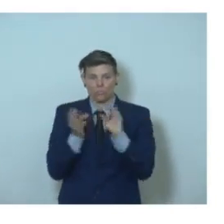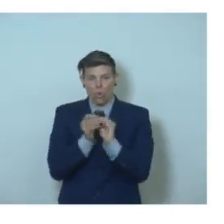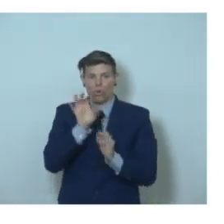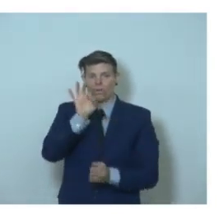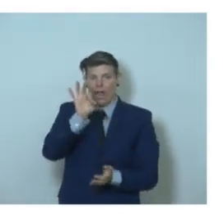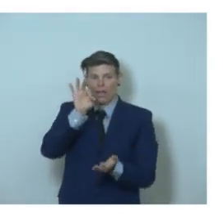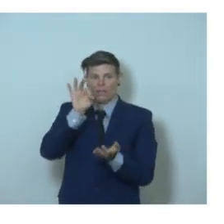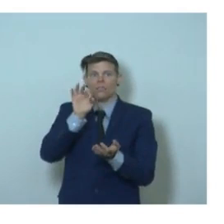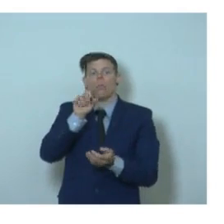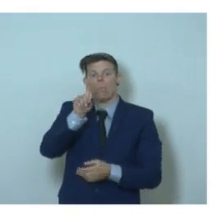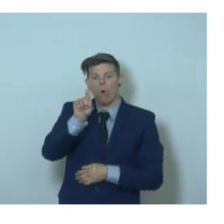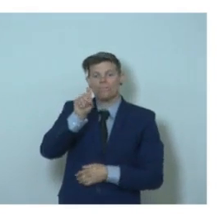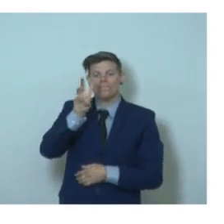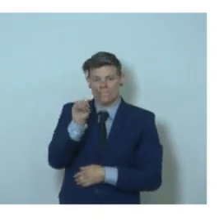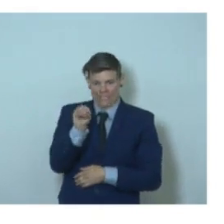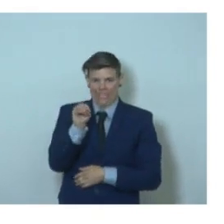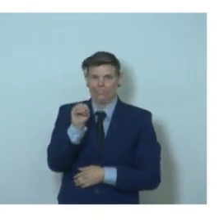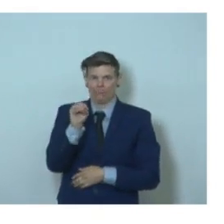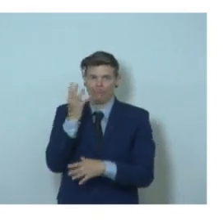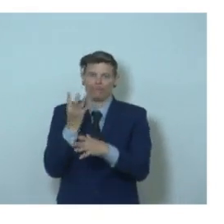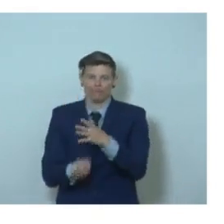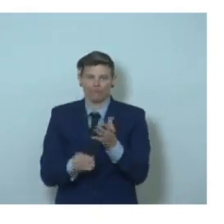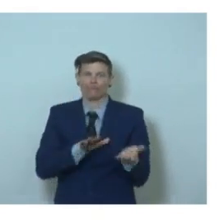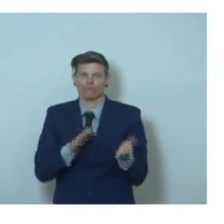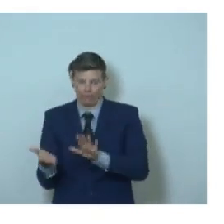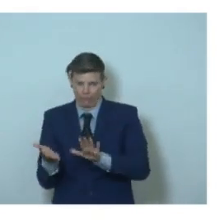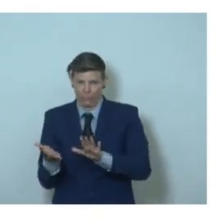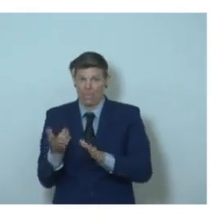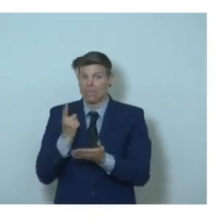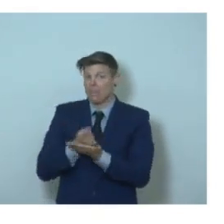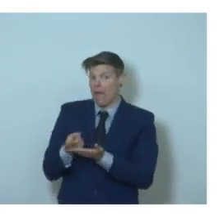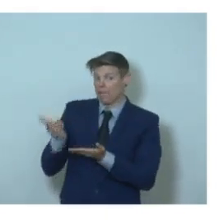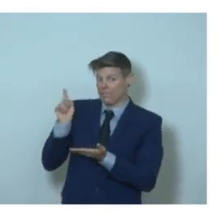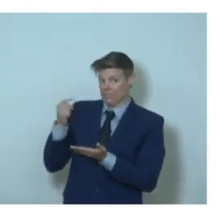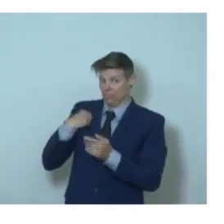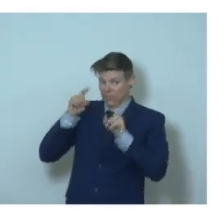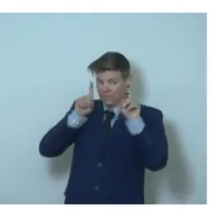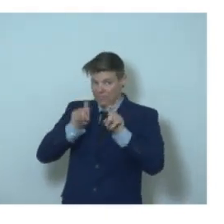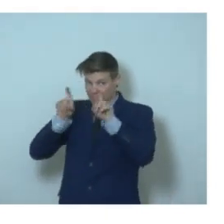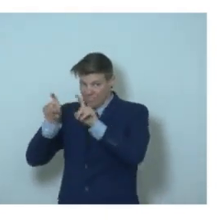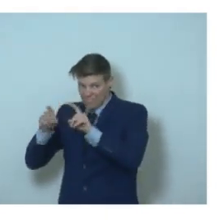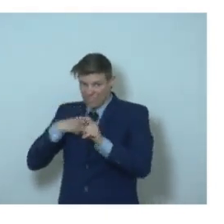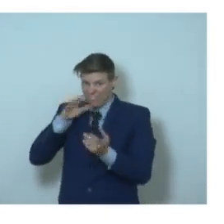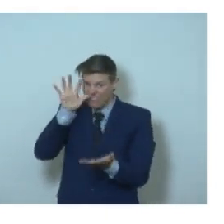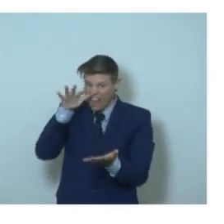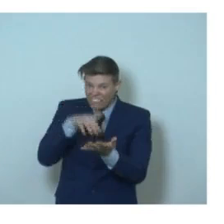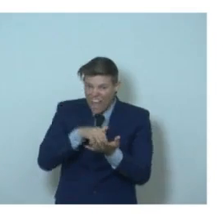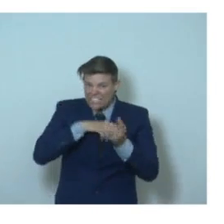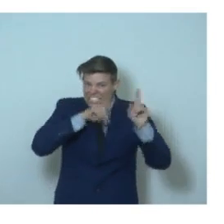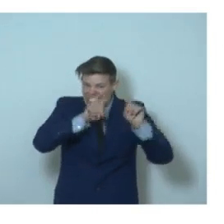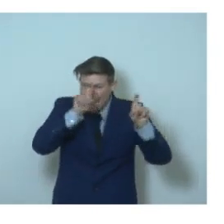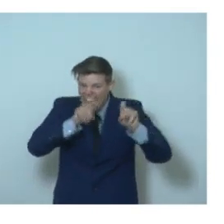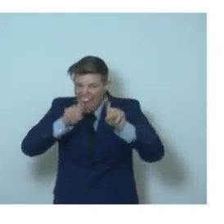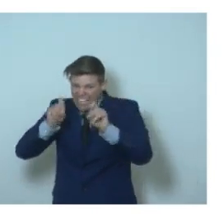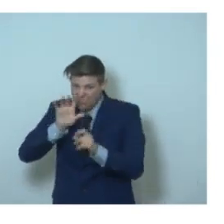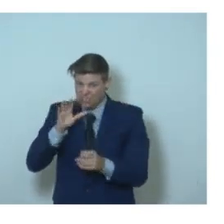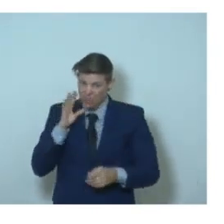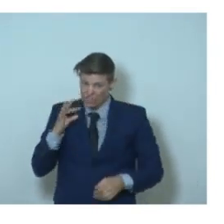LIVING FACILITIES THE STAFF THE NUMBER OF DEATHS OVERALL, WHICH IS A HUNDRED AND SIXTY AND LAST WEEK ALONE.